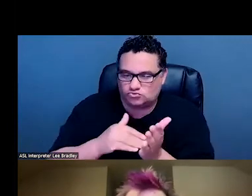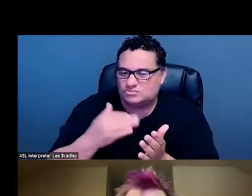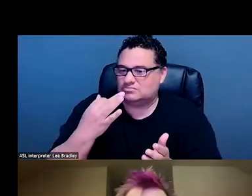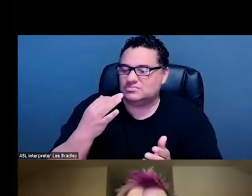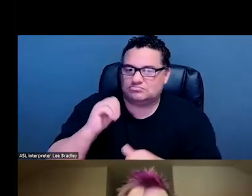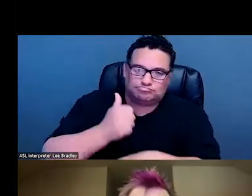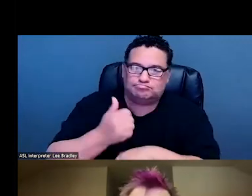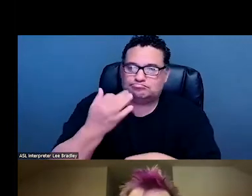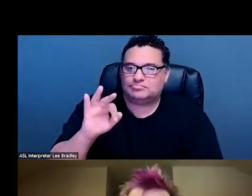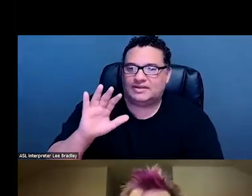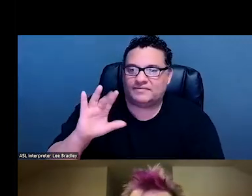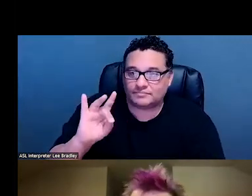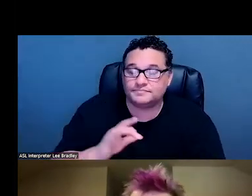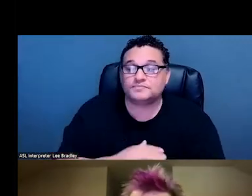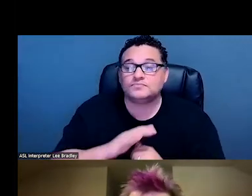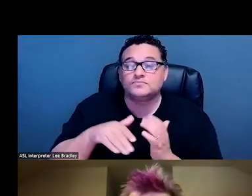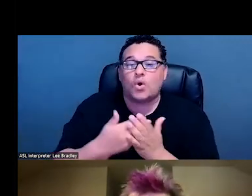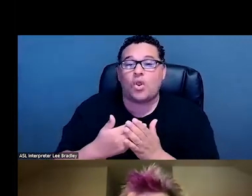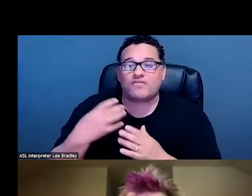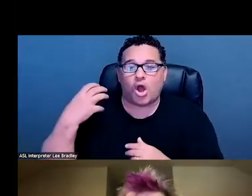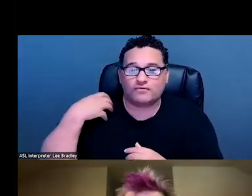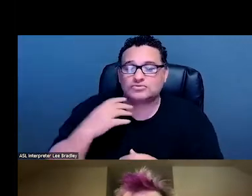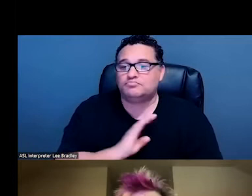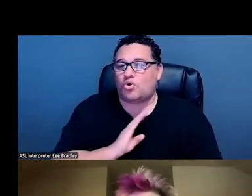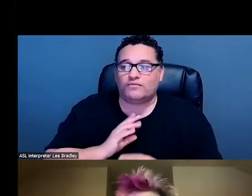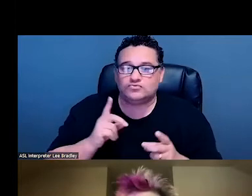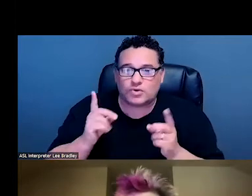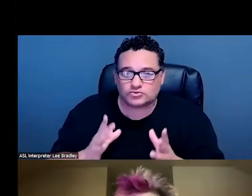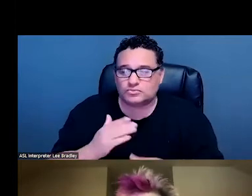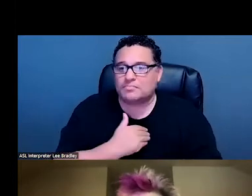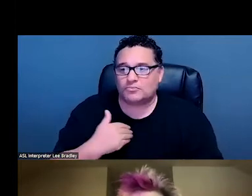ALL OF THE OFFICERS, BOARD OF DIRECTOR MEMBERS, COMMITTEES, WORK GROUPS, ARE,